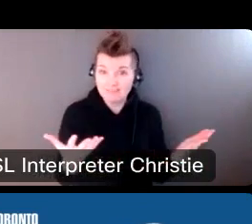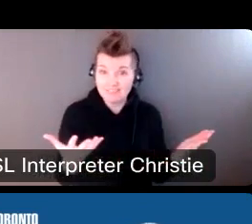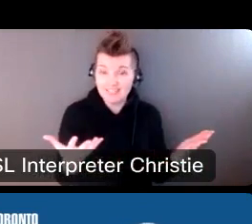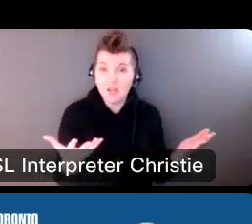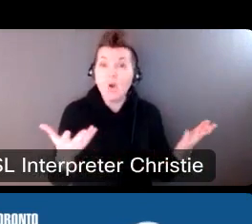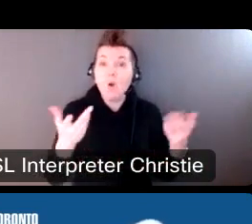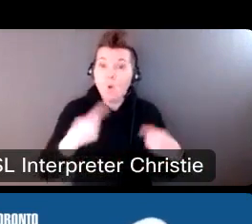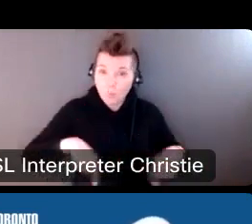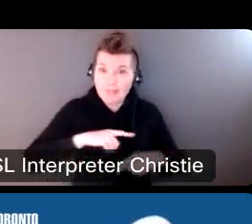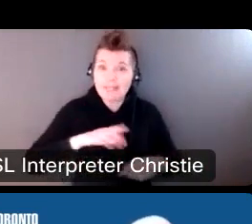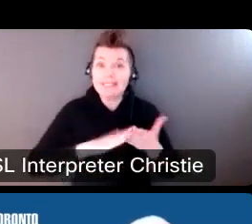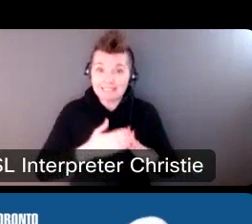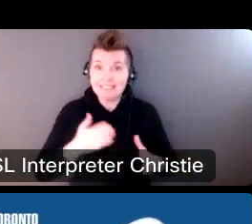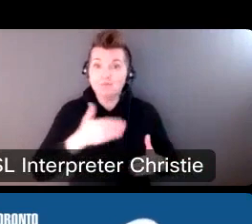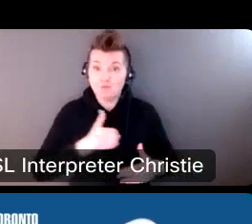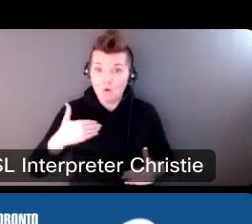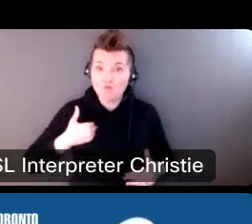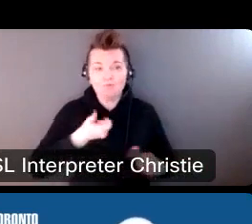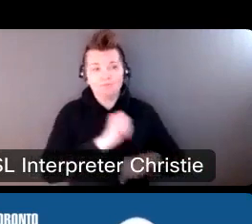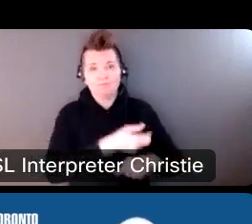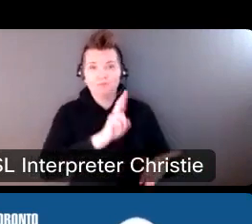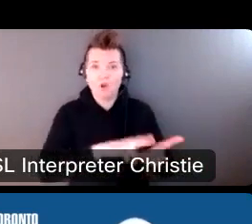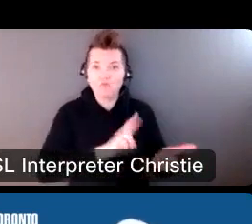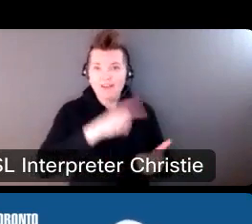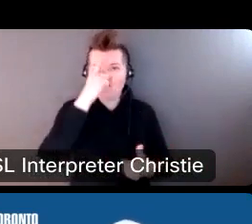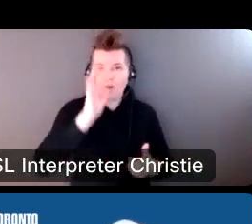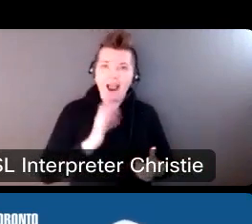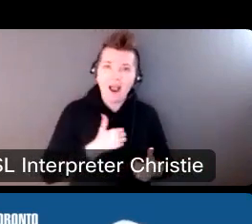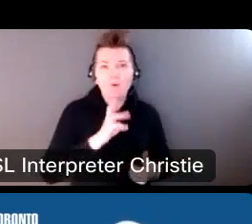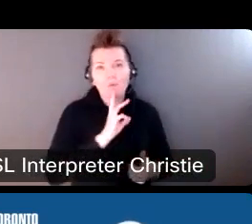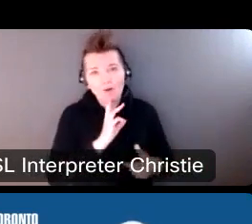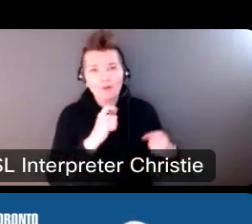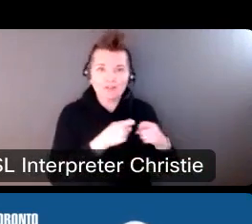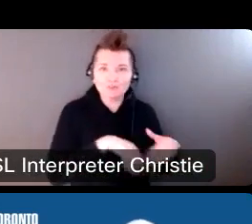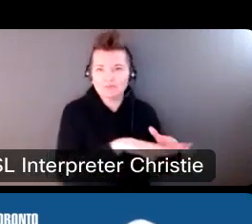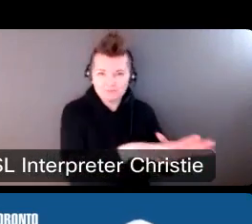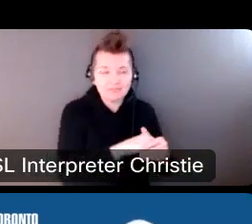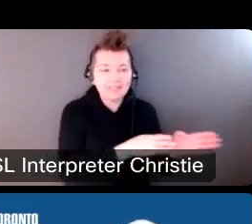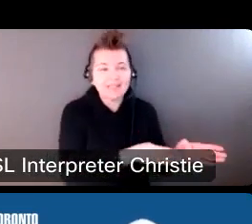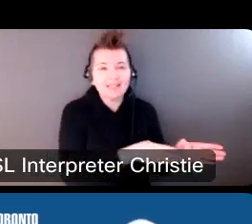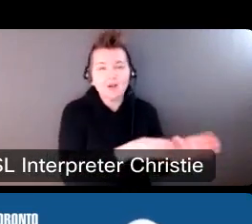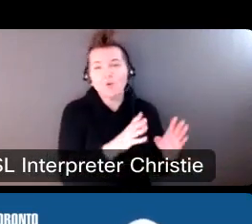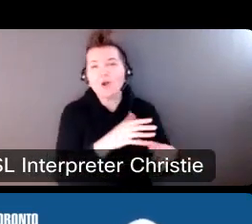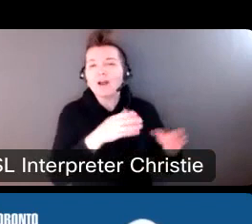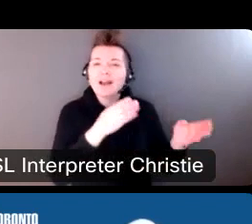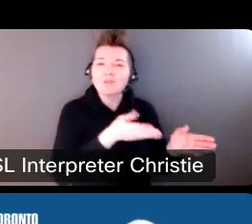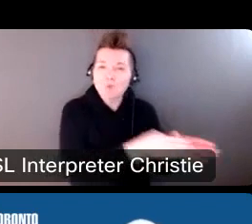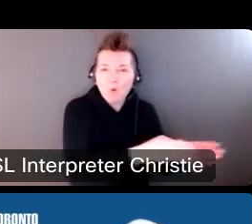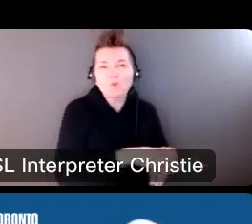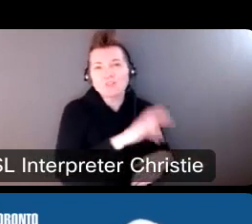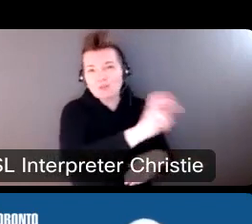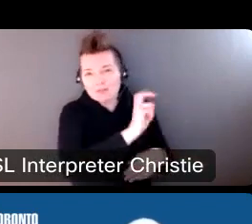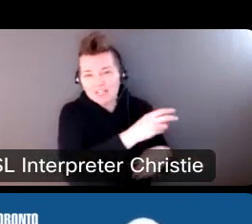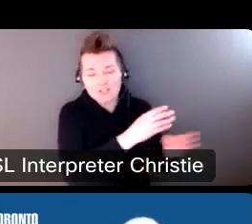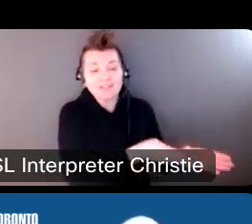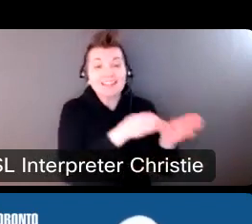our own infrastructure, utility permits are in relation to gas, hydro, Roger's, Bell.